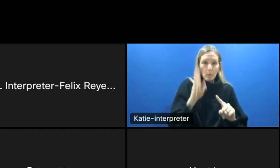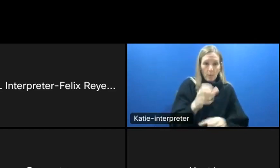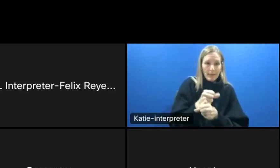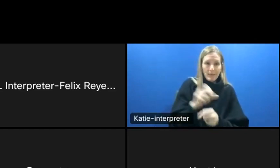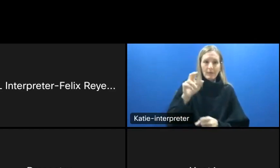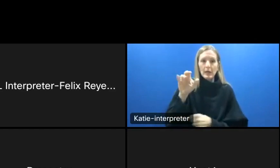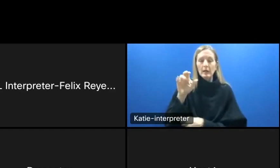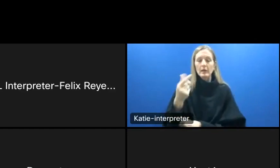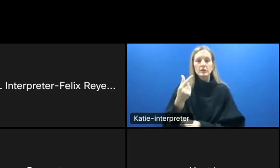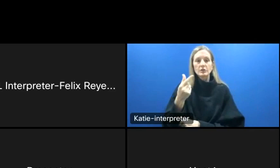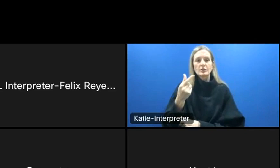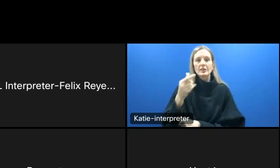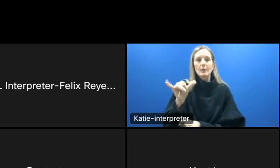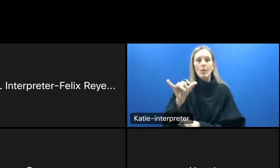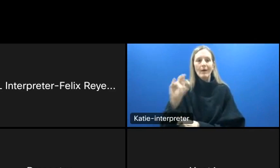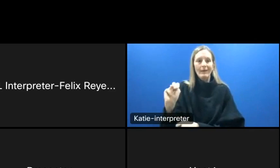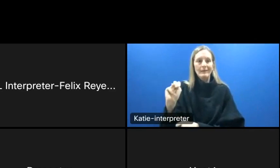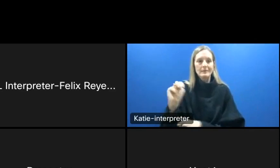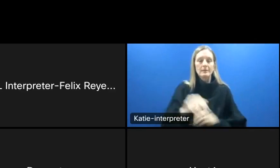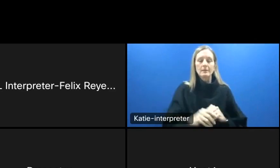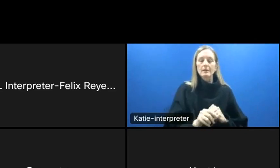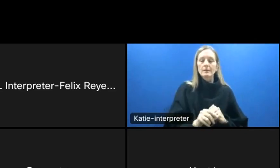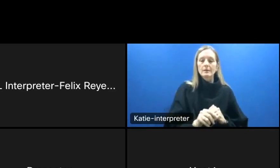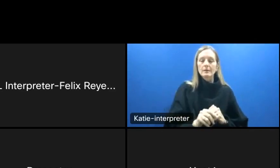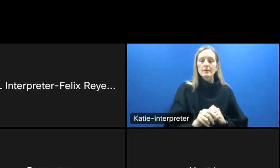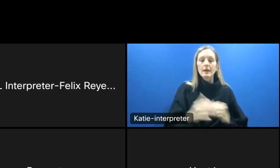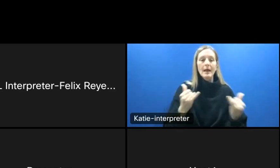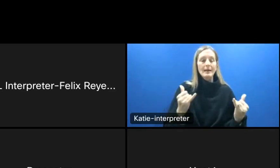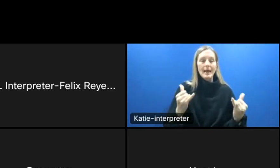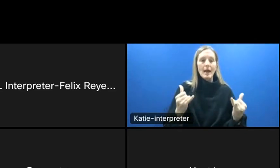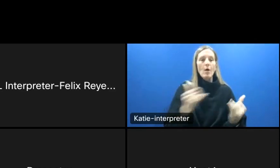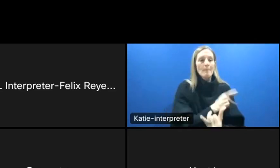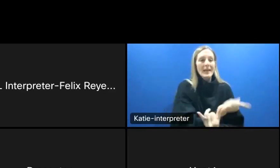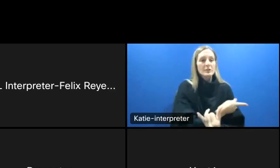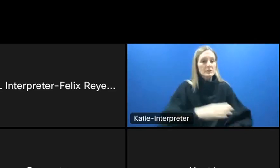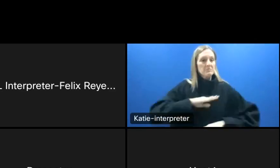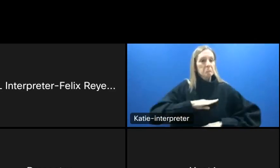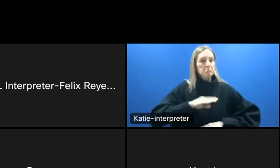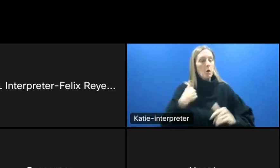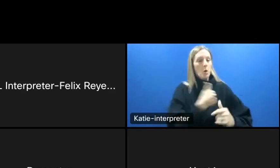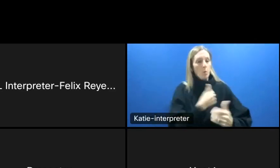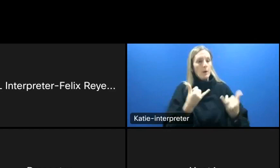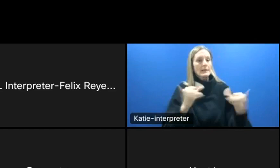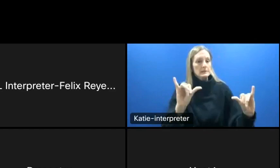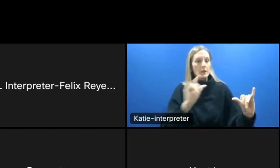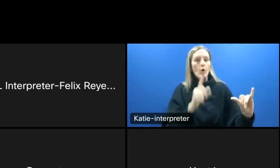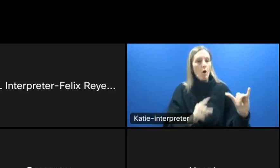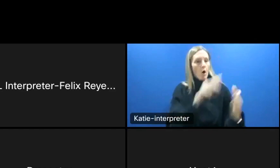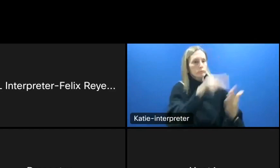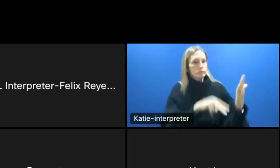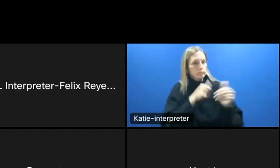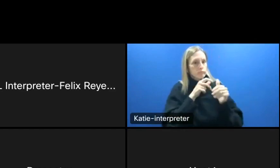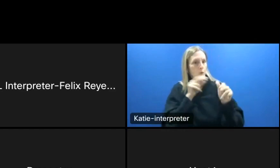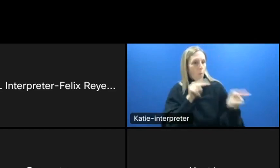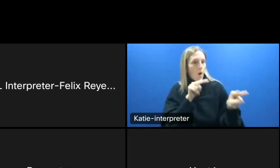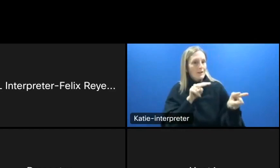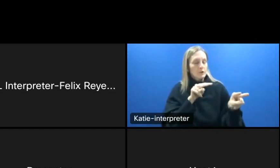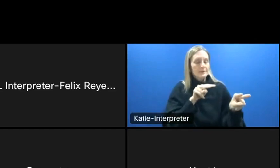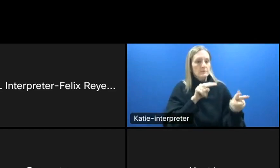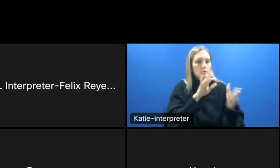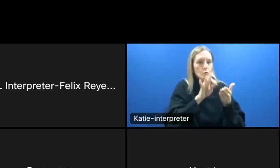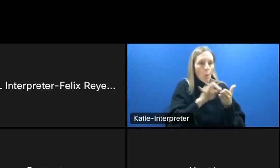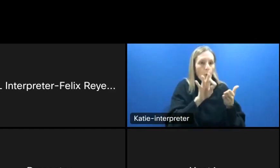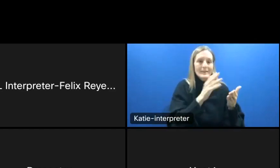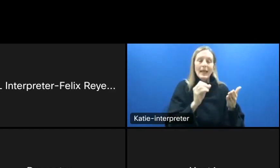Patient safety and satisfaction we continue to monitor our press gaining scores and respond to negative feedback in a timely fashion.